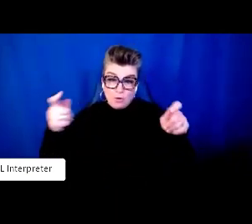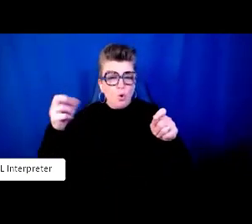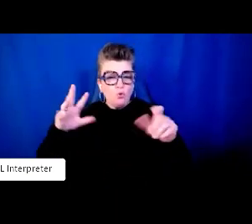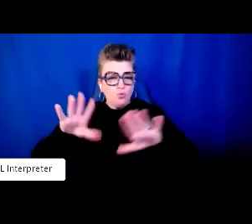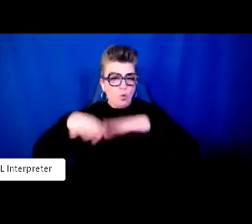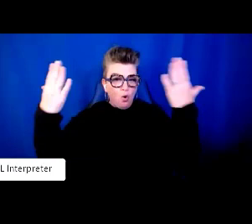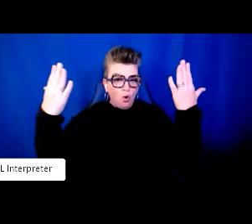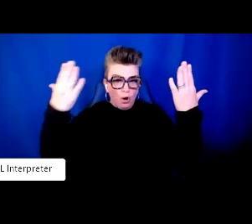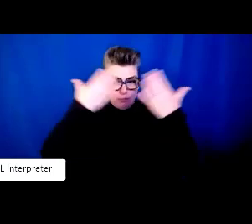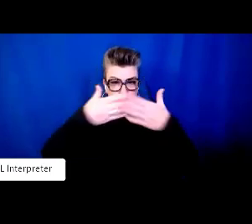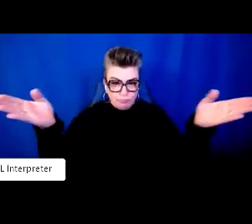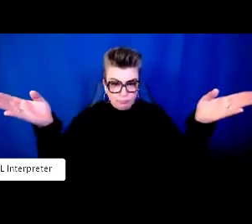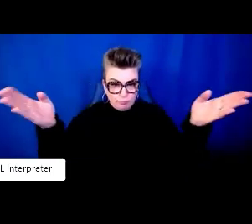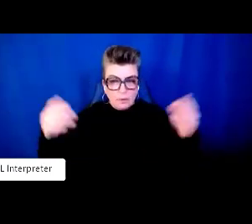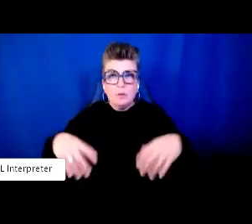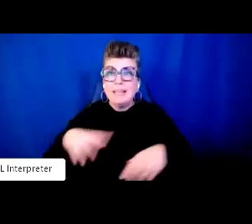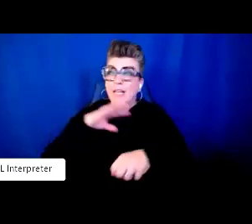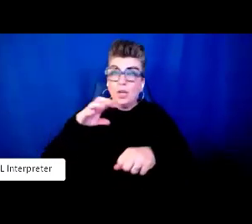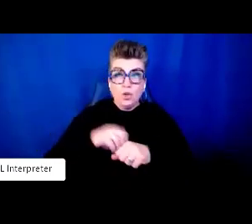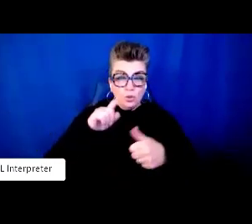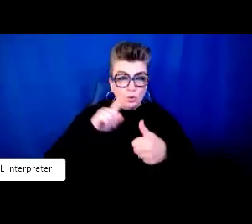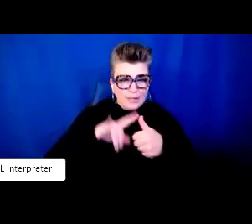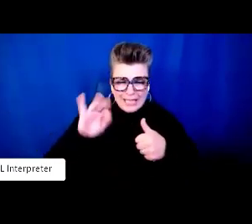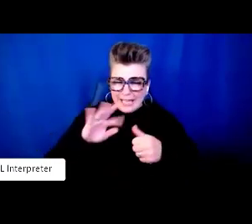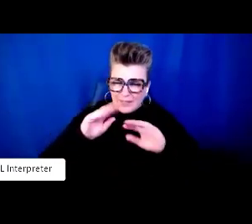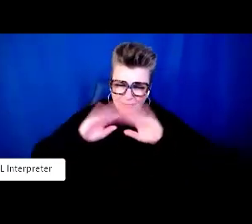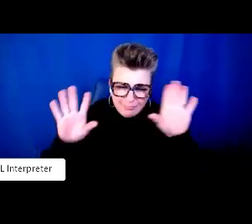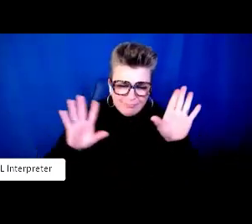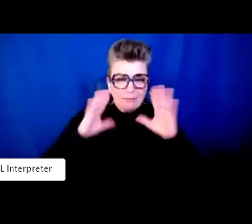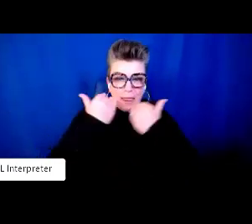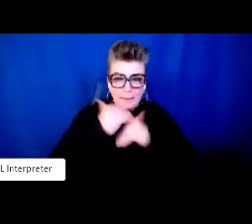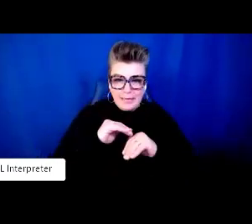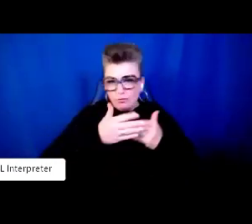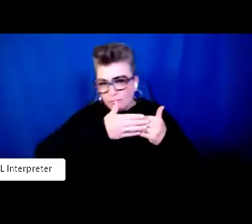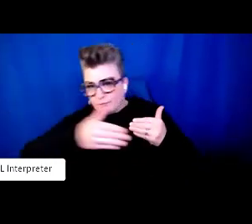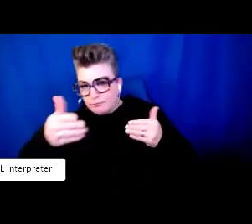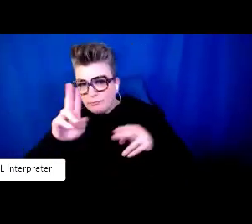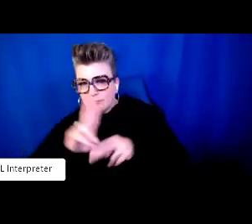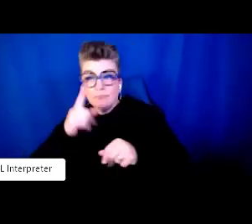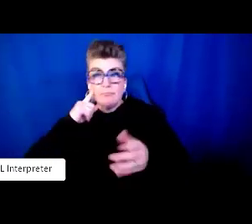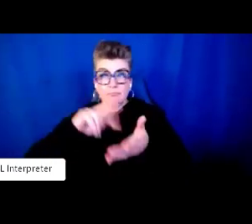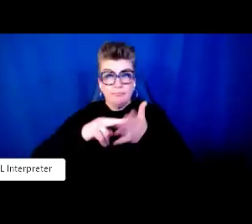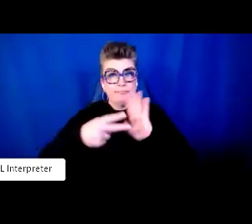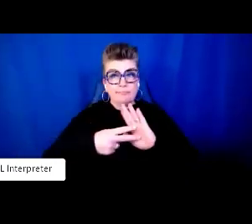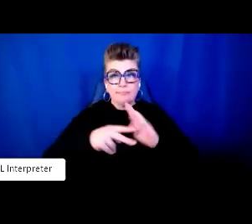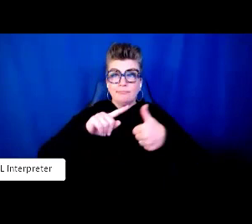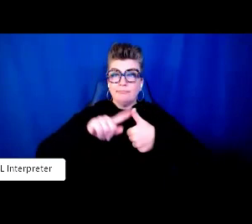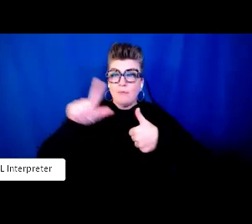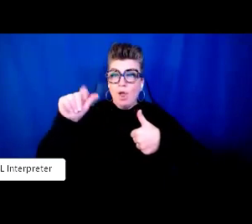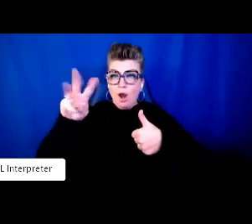if there are explicit limitations on subsequent use such as for laws, informed consent or agreements,